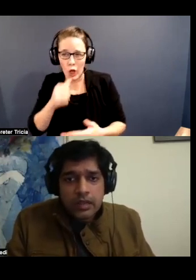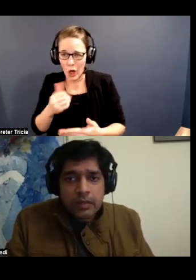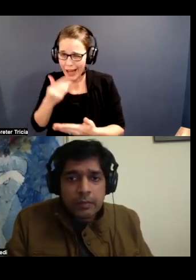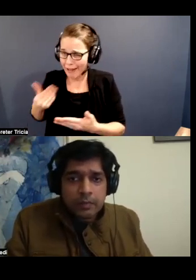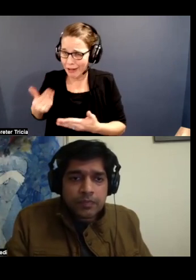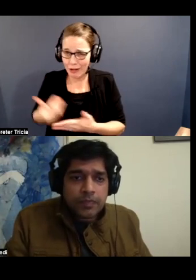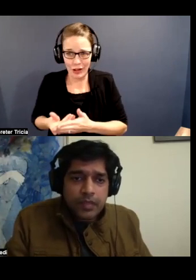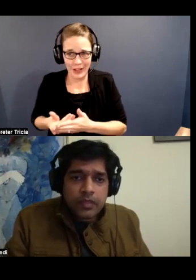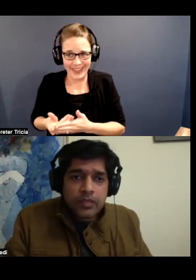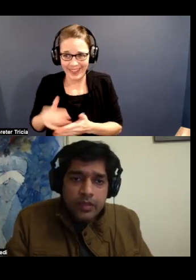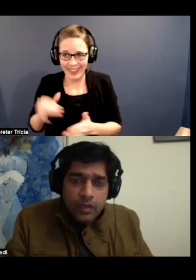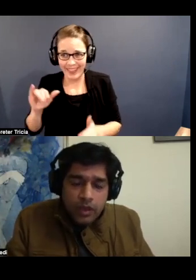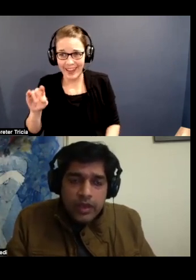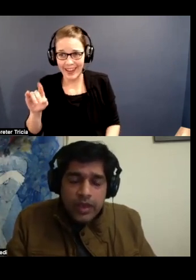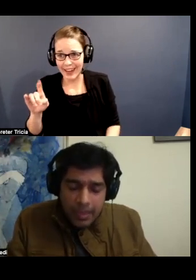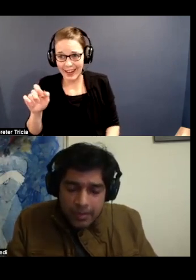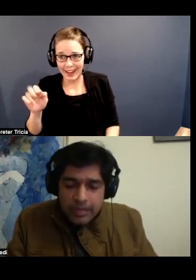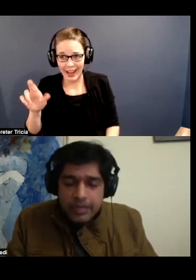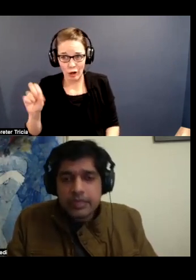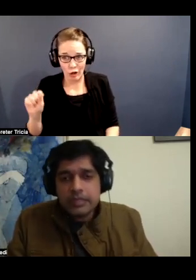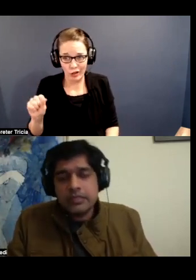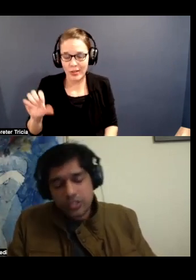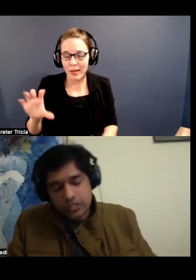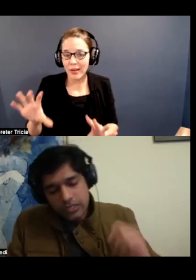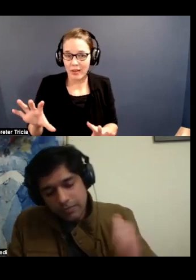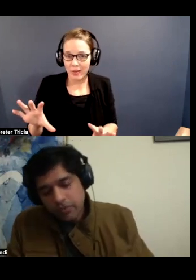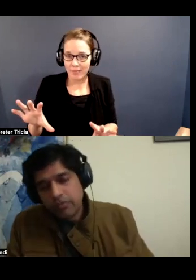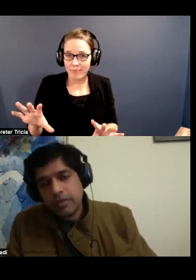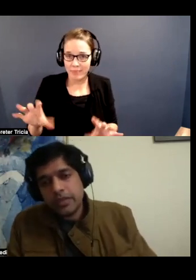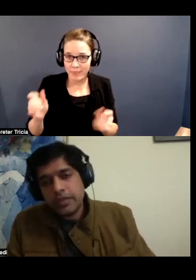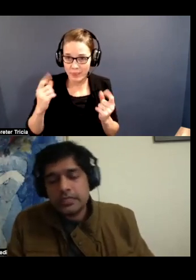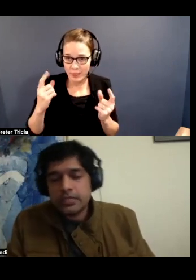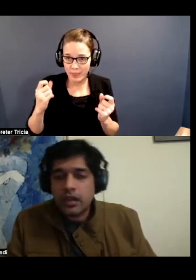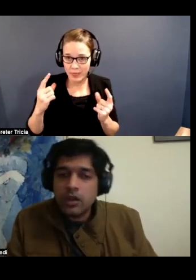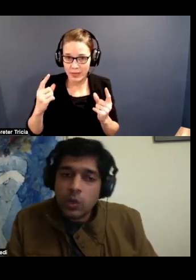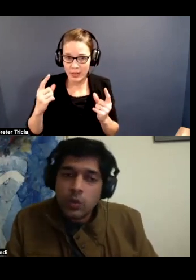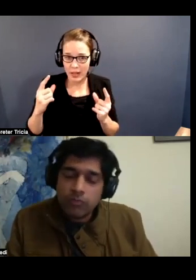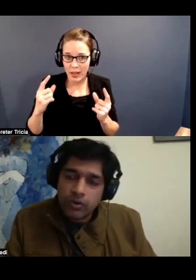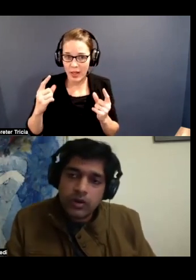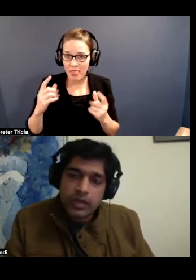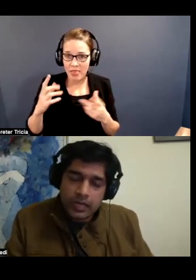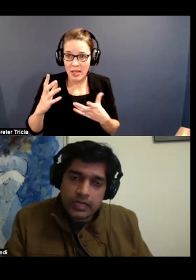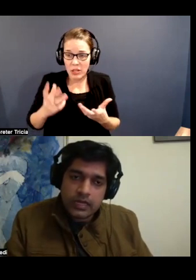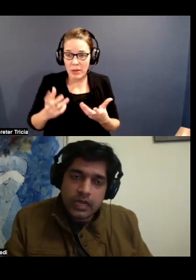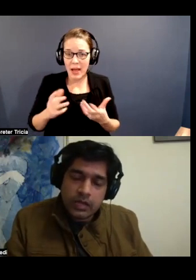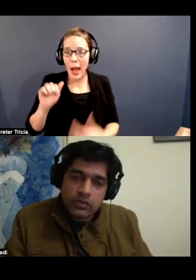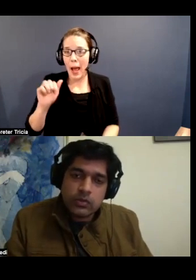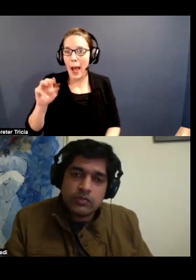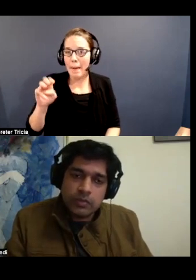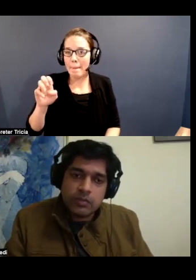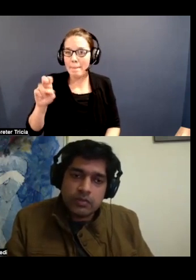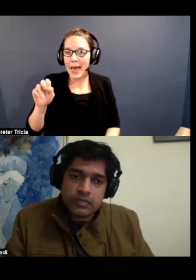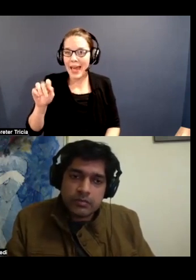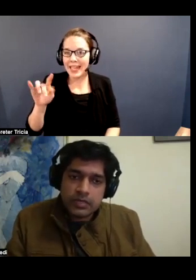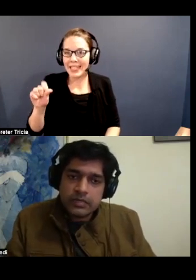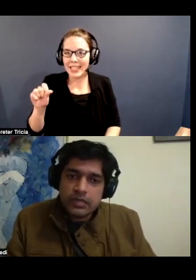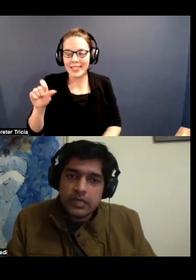The amenities, just the number of amenities are lower for households with people with disability.